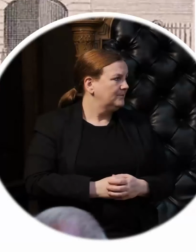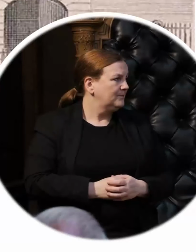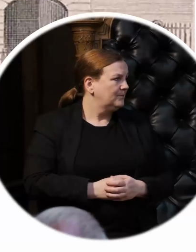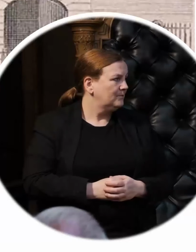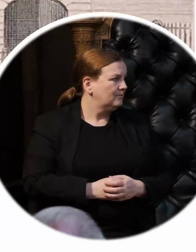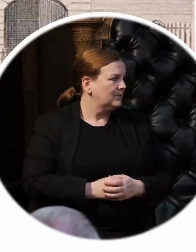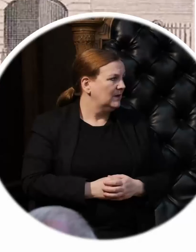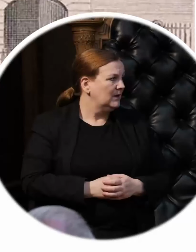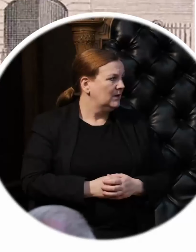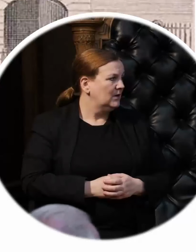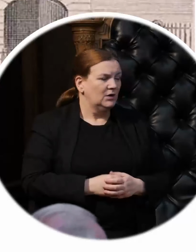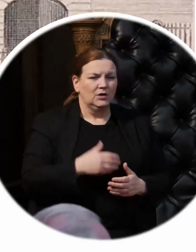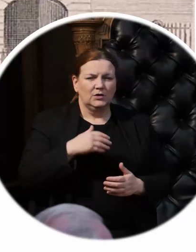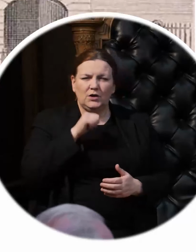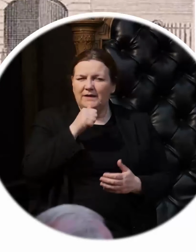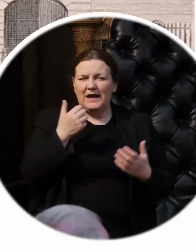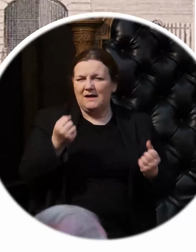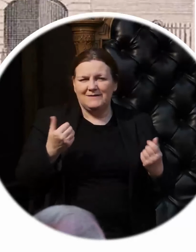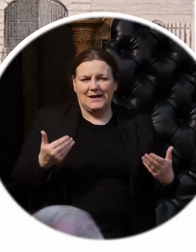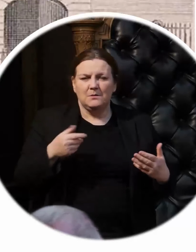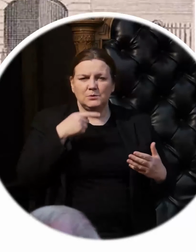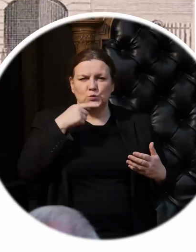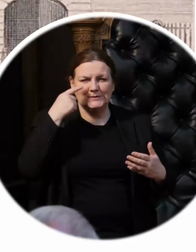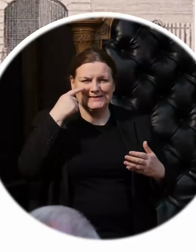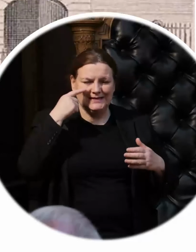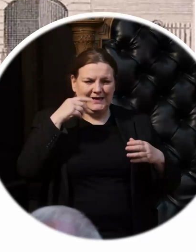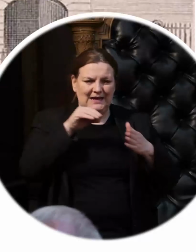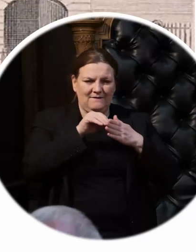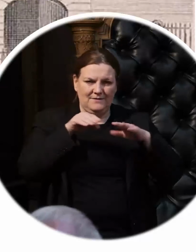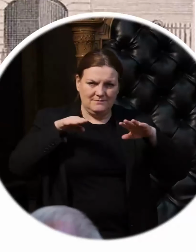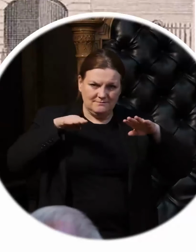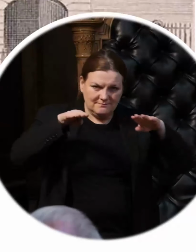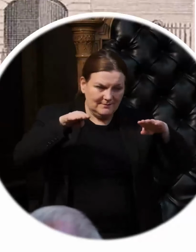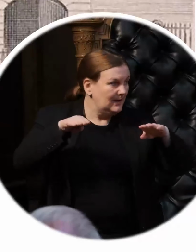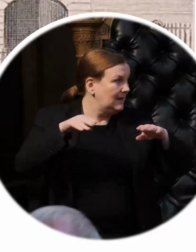slightly, of course it doesn't exist anymore, but you can get the sense from the shading in the central block,